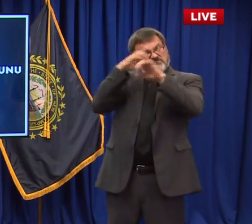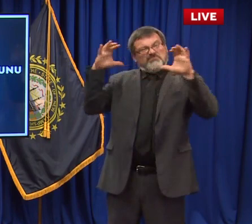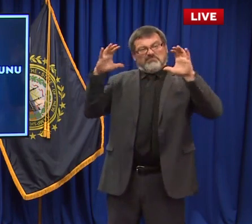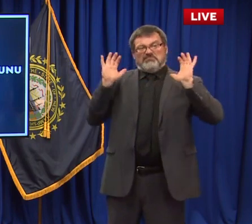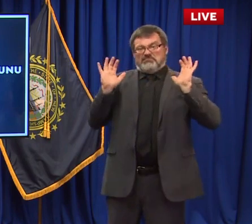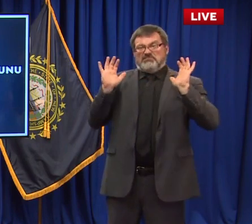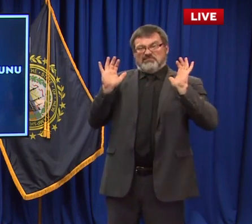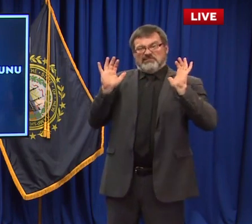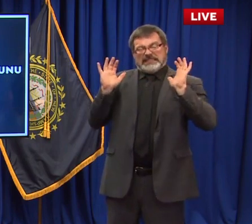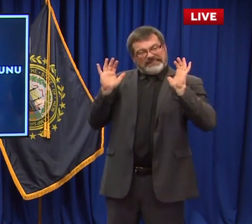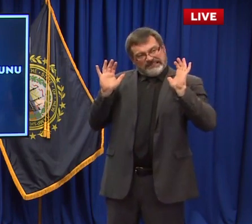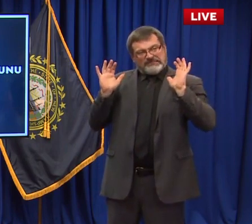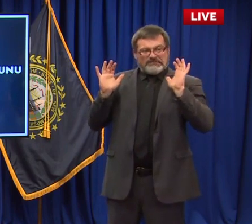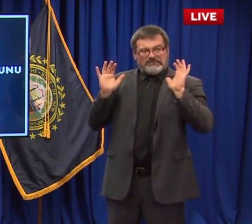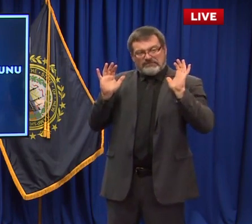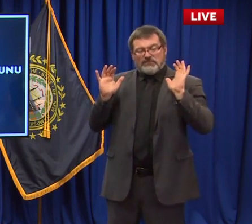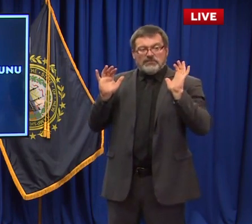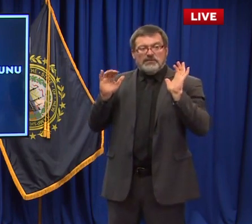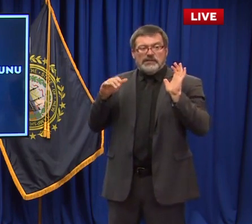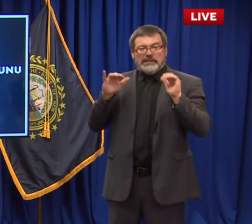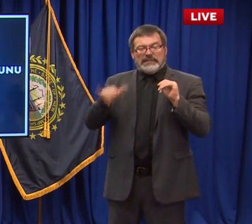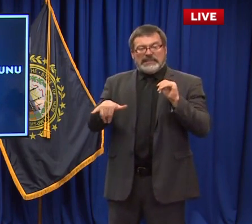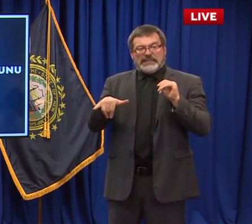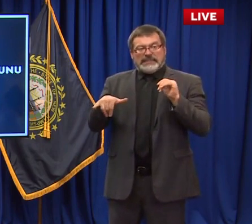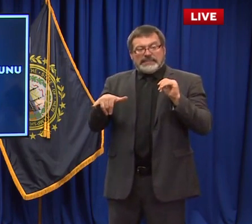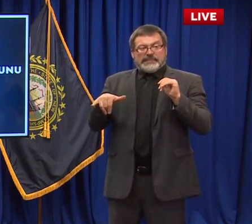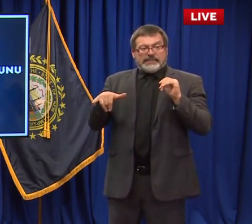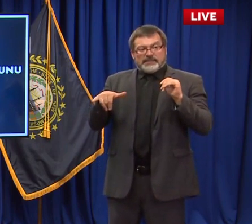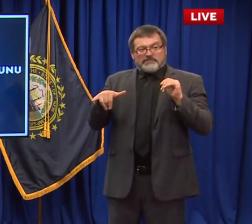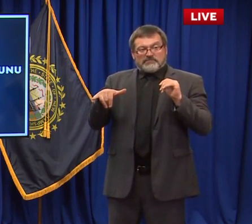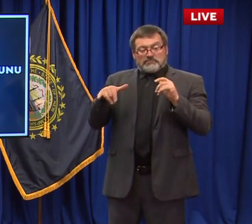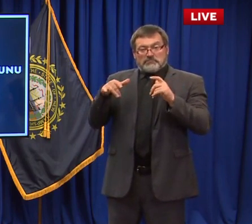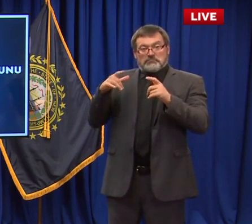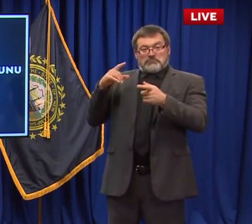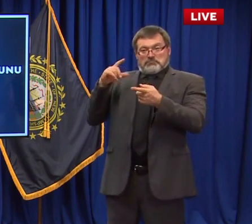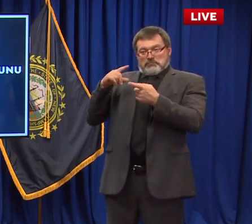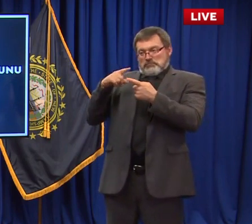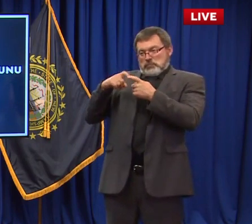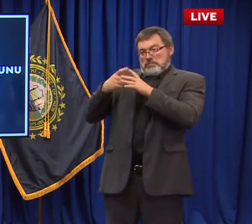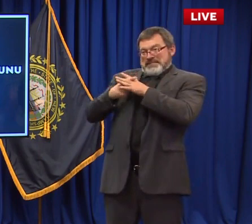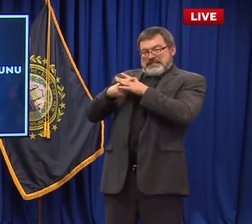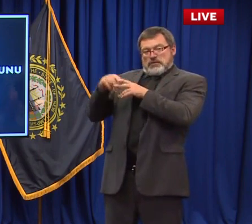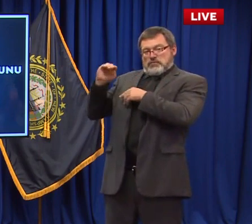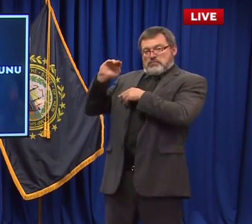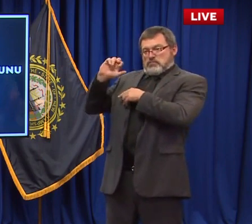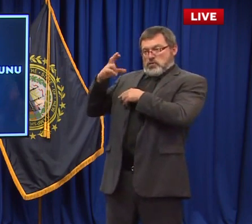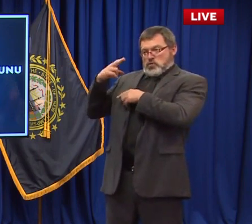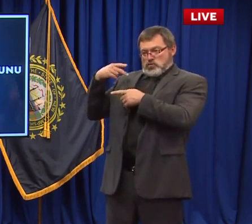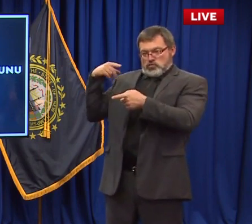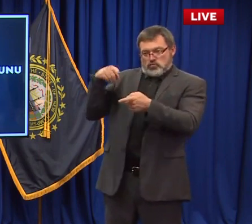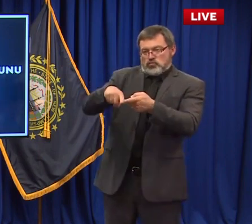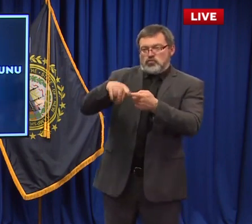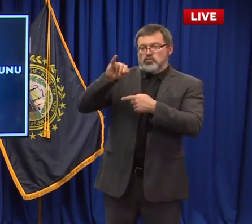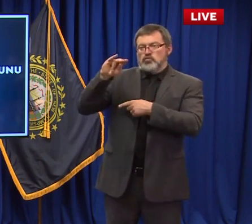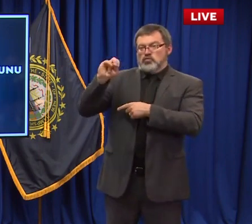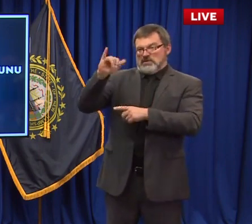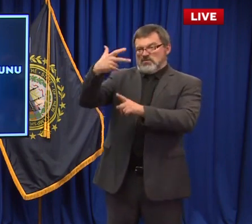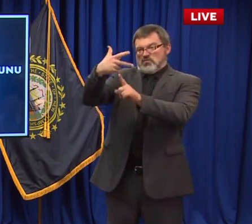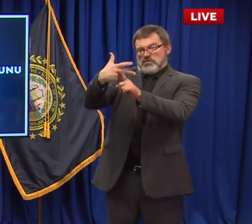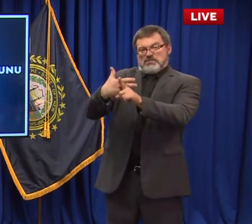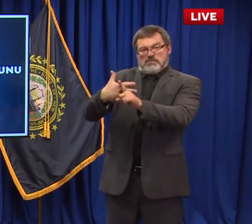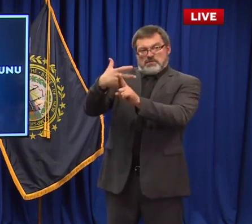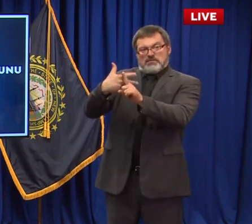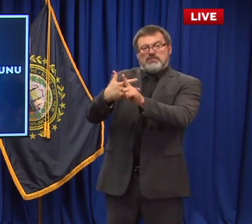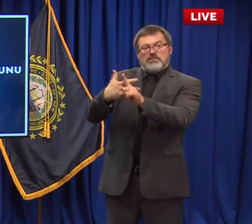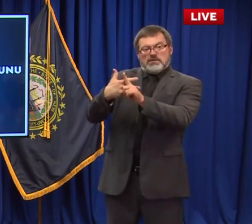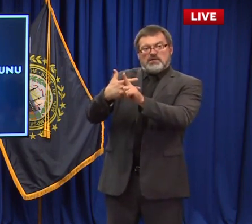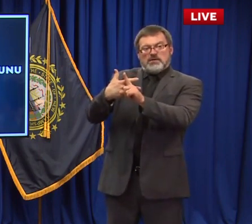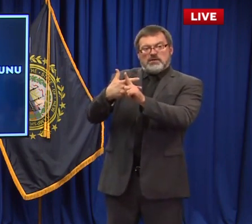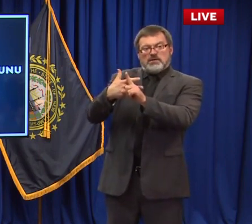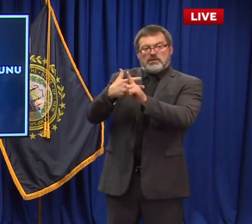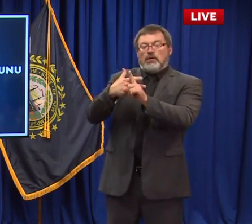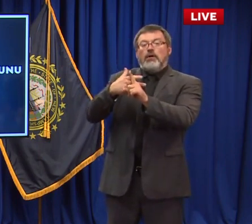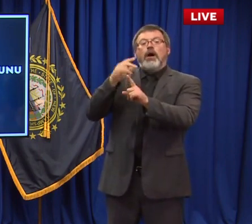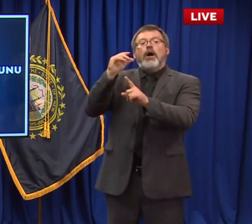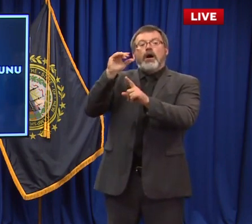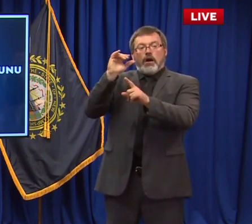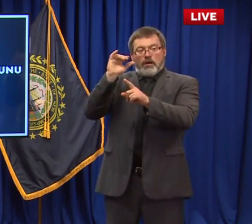REVENUE THAT WE WILL SEE BETWEEN ESSENTIALLY WHEN THE COVID PANDEMIC STARTED UP THROUGH JUNE OF NEXT YEAR WHEN OUR BUDGET TRADITIONALLY WILL HAVE TO GO TO ANOTHER SESSION.